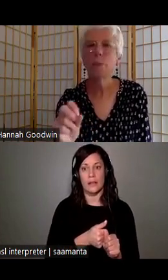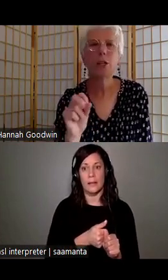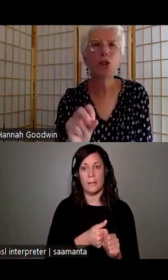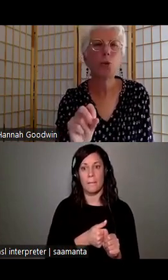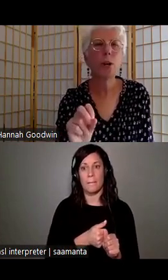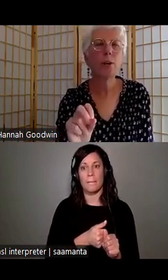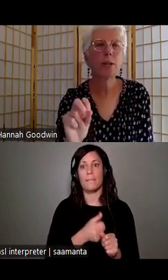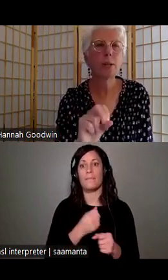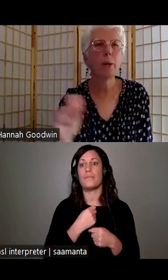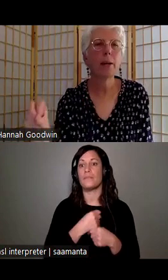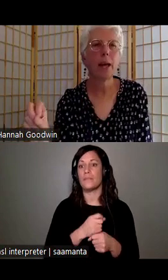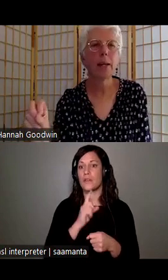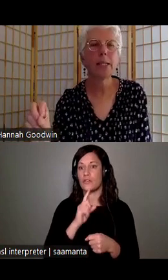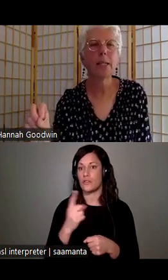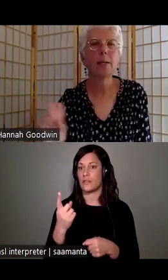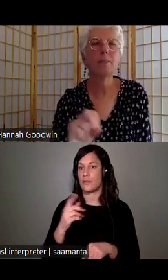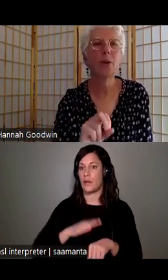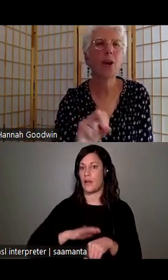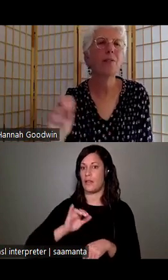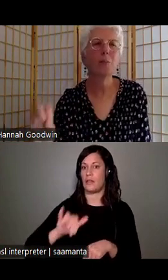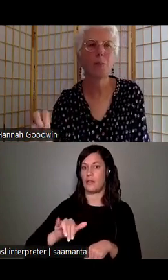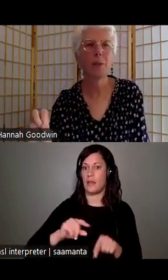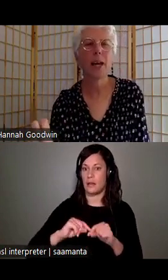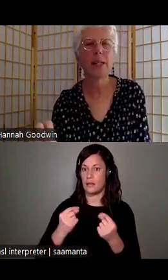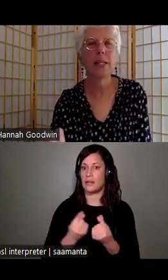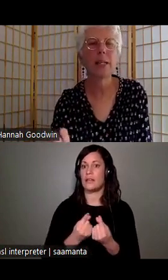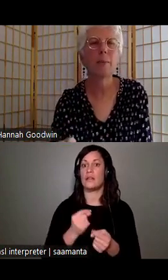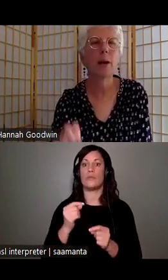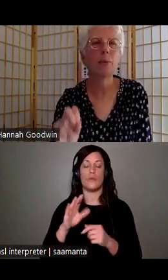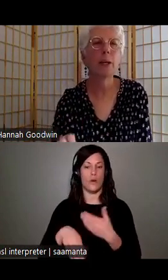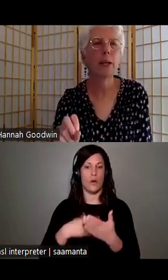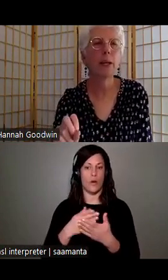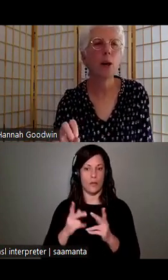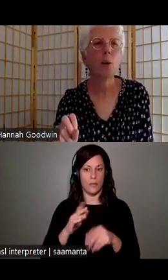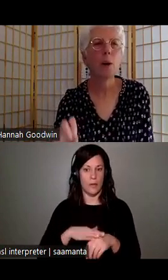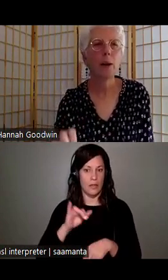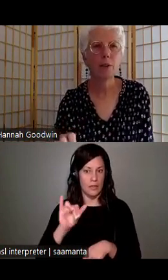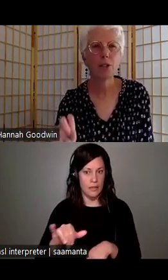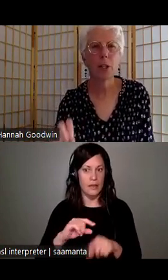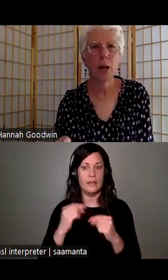just make sure that someone on that team or all of the people on that team are really well versed